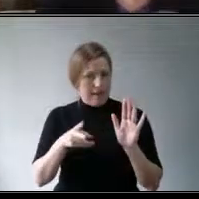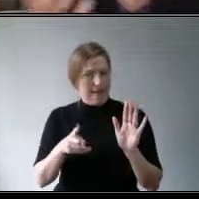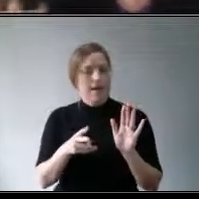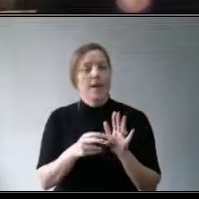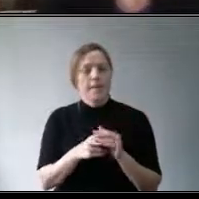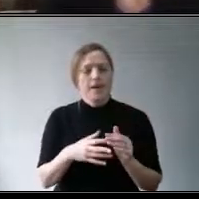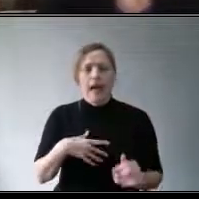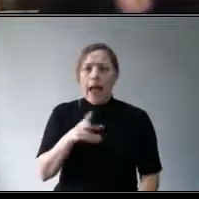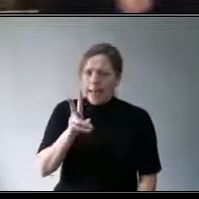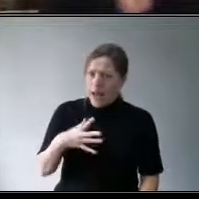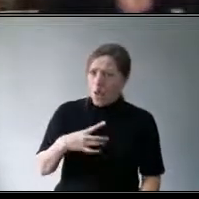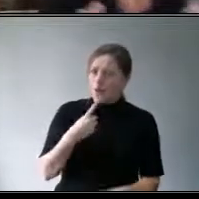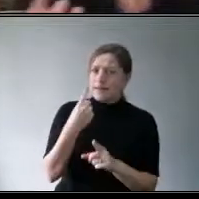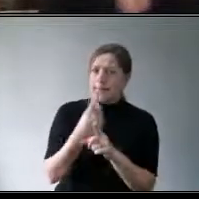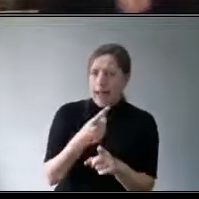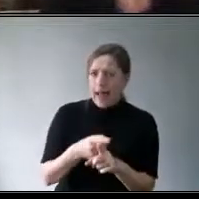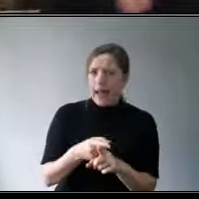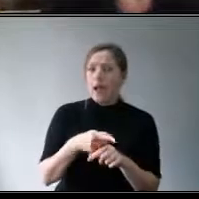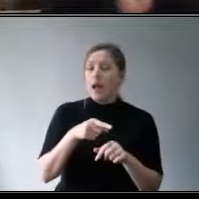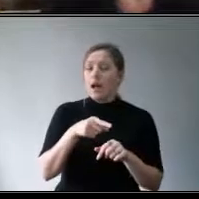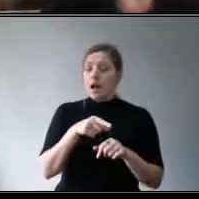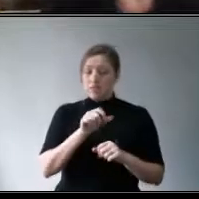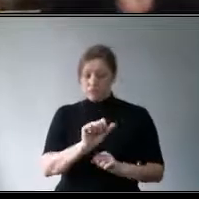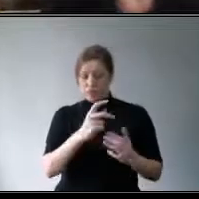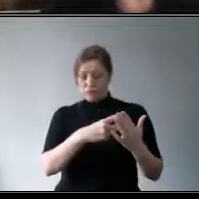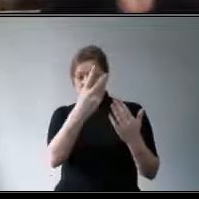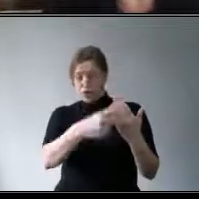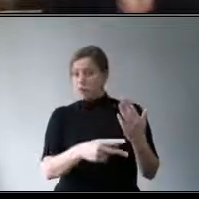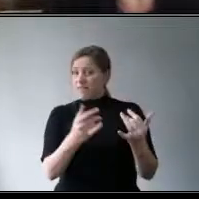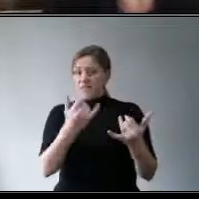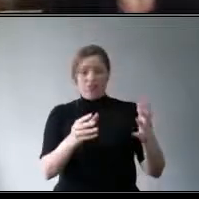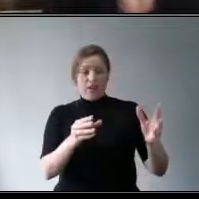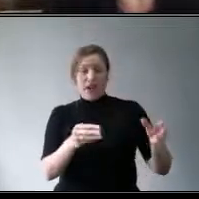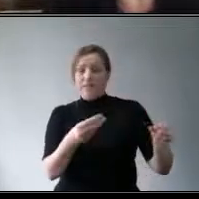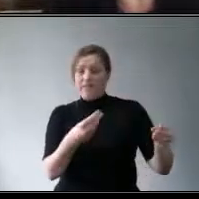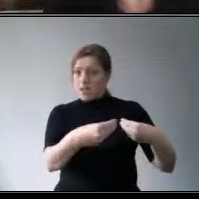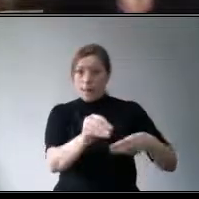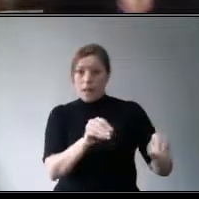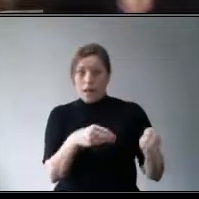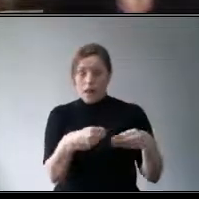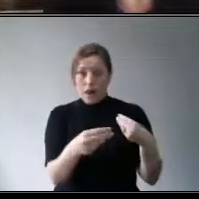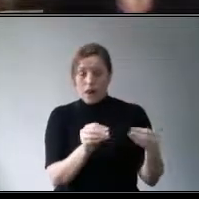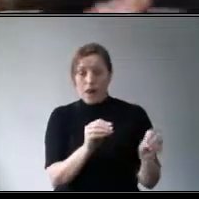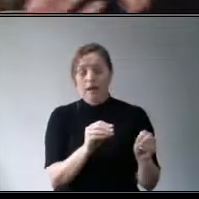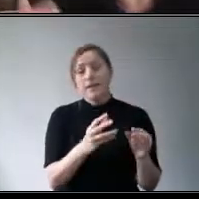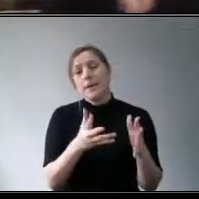these internships are really flexible in what they end up looking like in terms of dollars